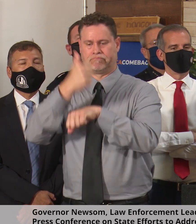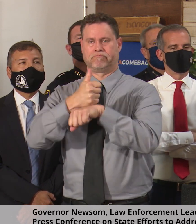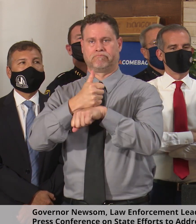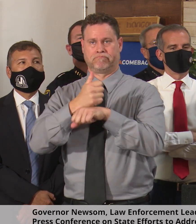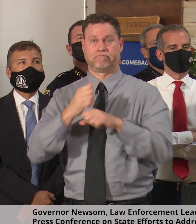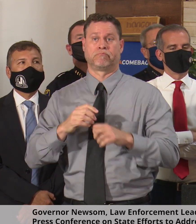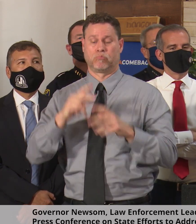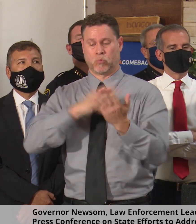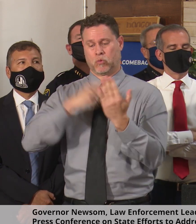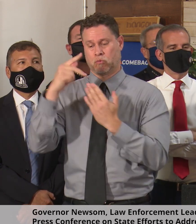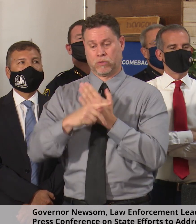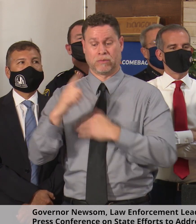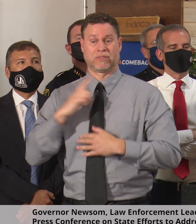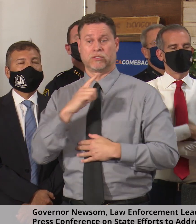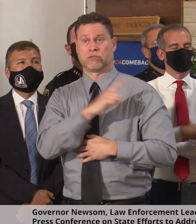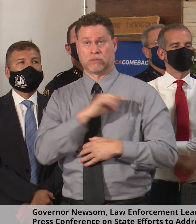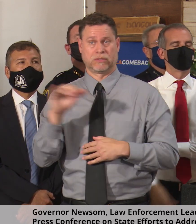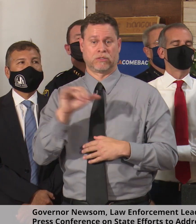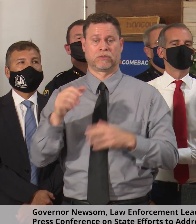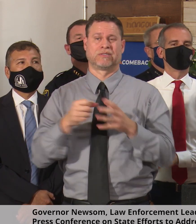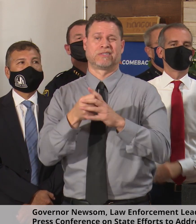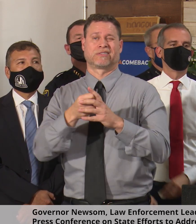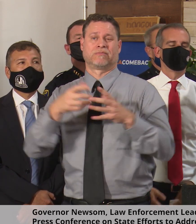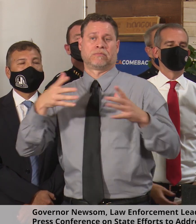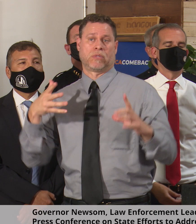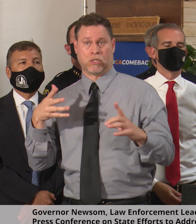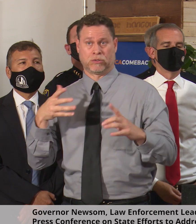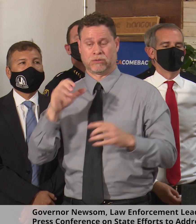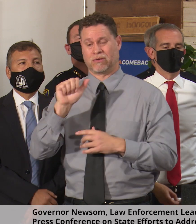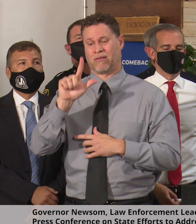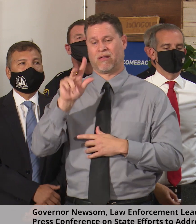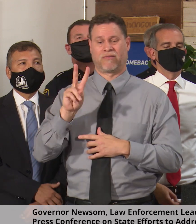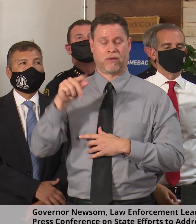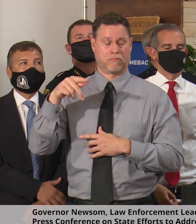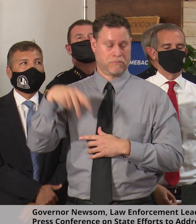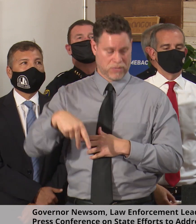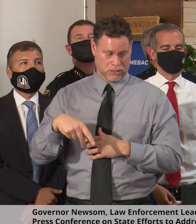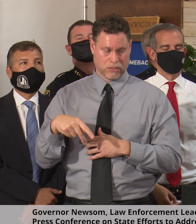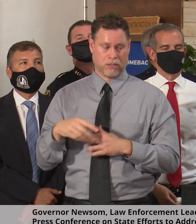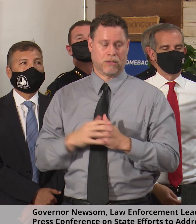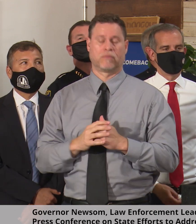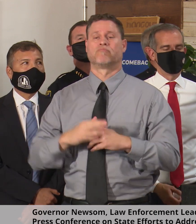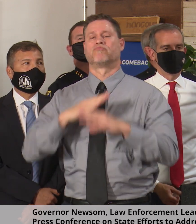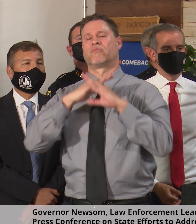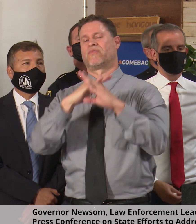and this legislation such as expansion of the CalVIP to prevent violent crimes in our community